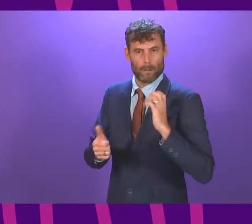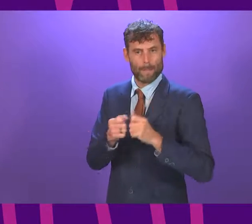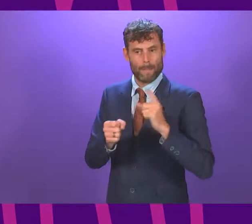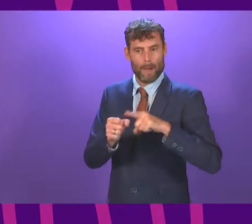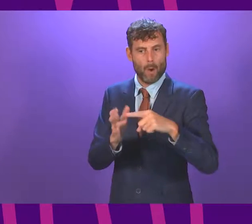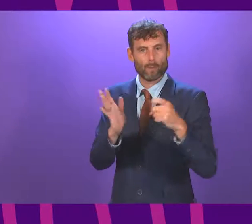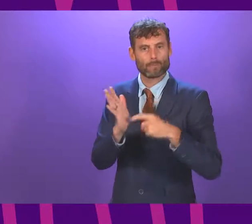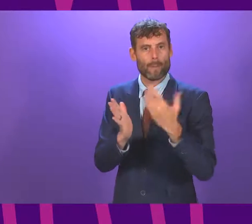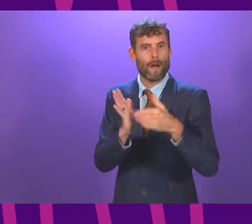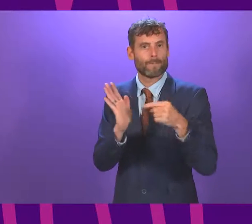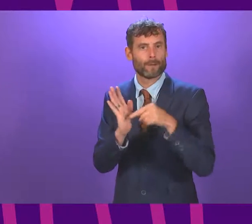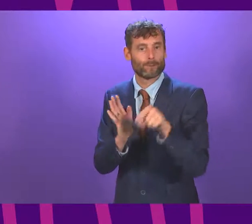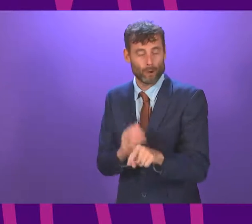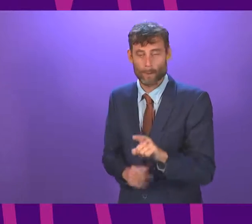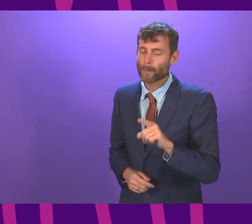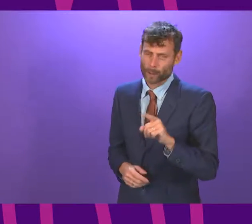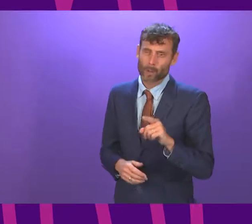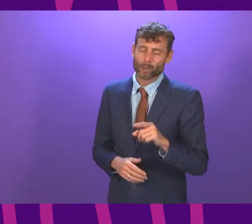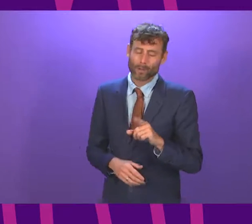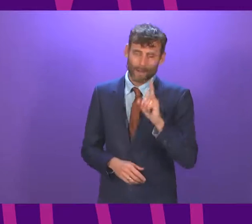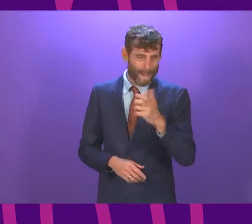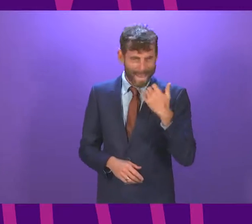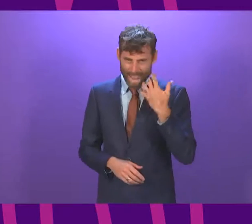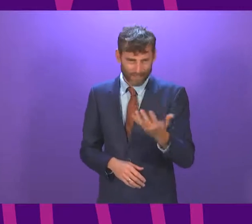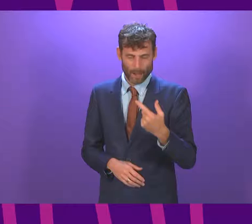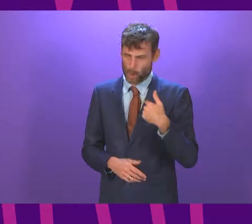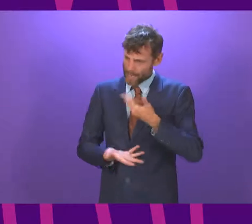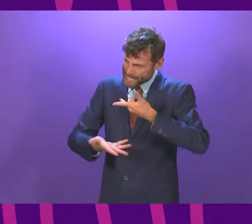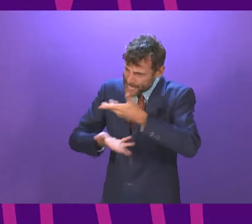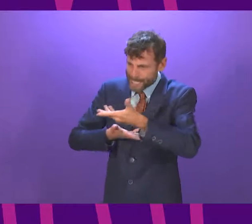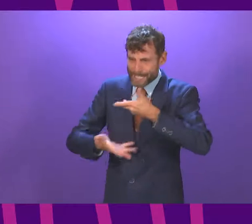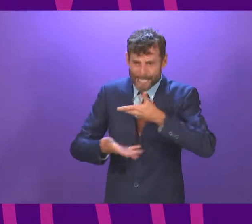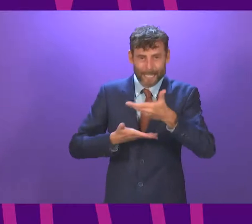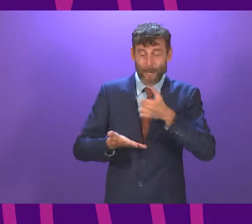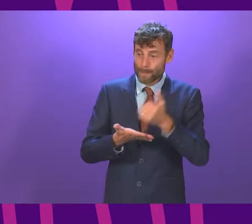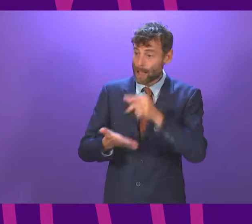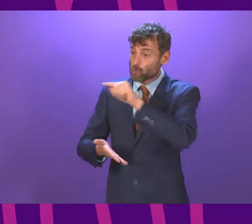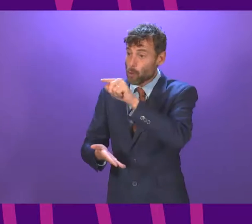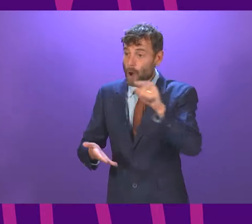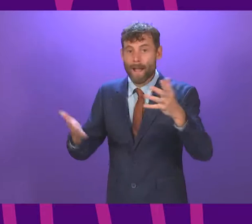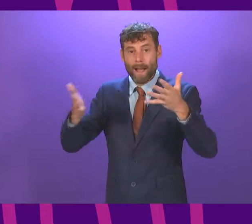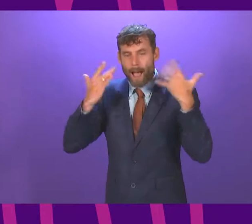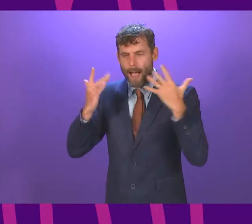There is on-going work on the matter day by day to ensure that we have that information available.